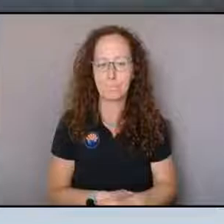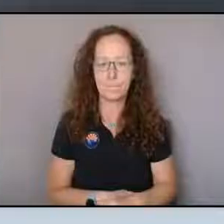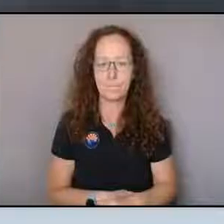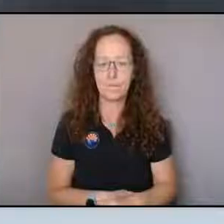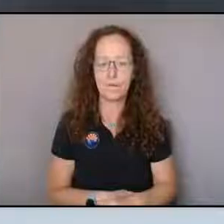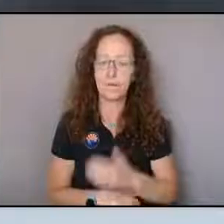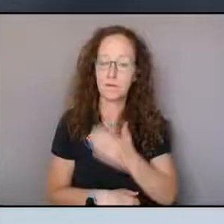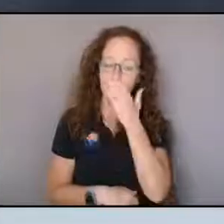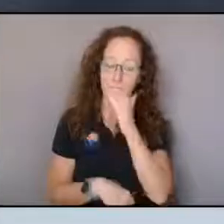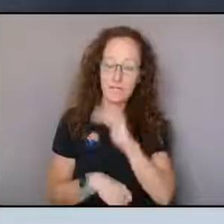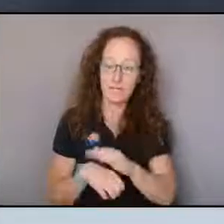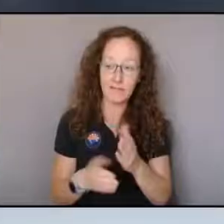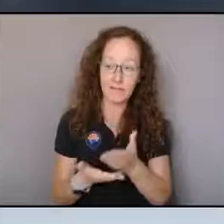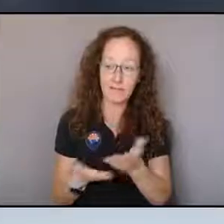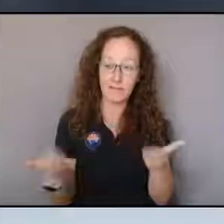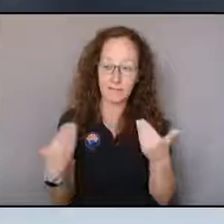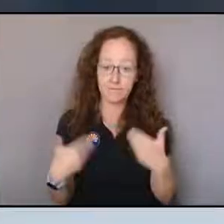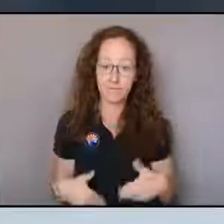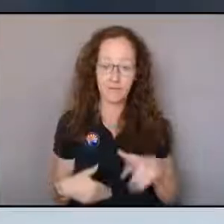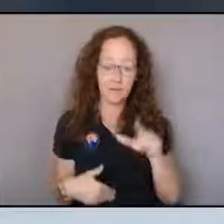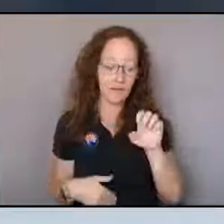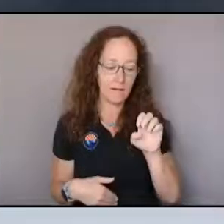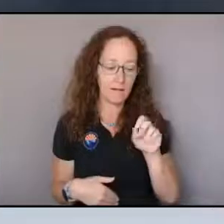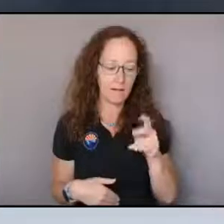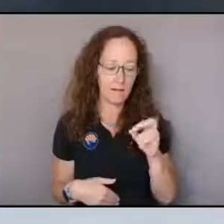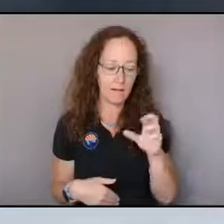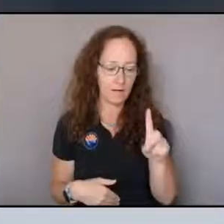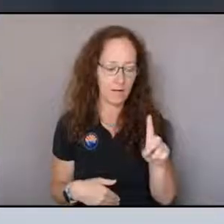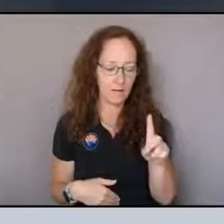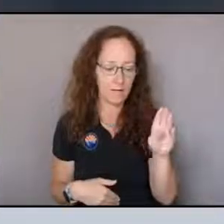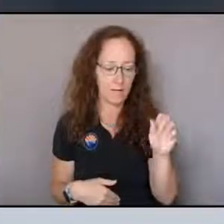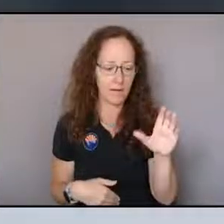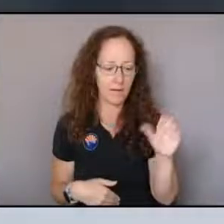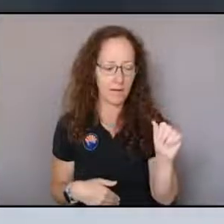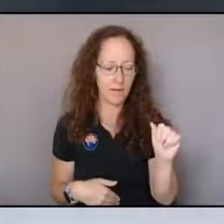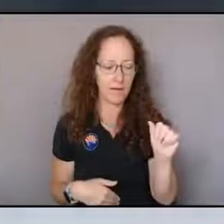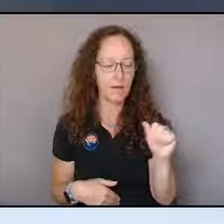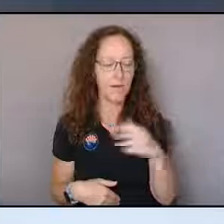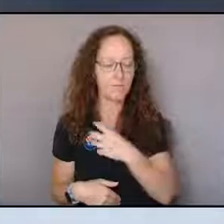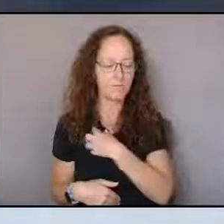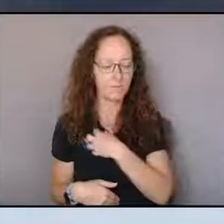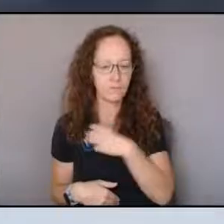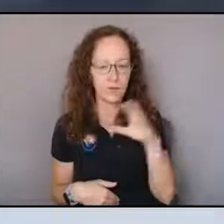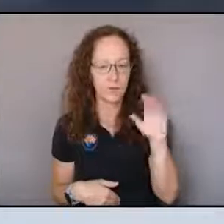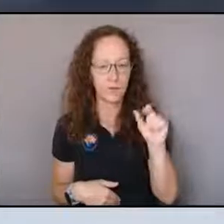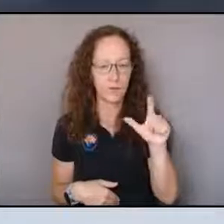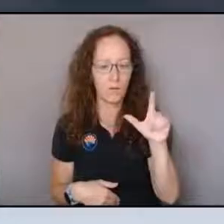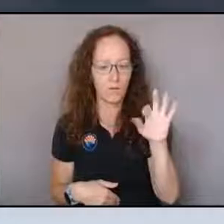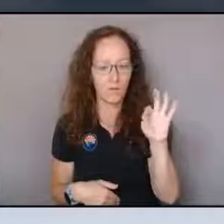LEONARD BACA. GOOD EVENING, EVERYONE. THIS IS LEONARD BACA, COLFAX COUNTY SHERIFF.